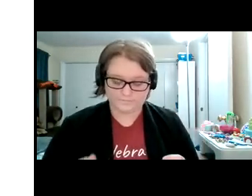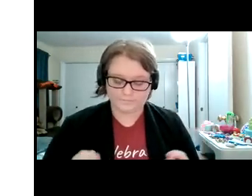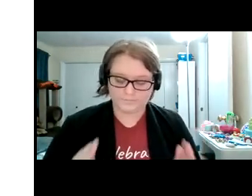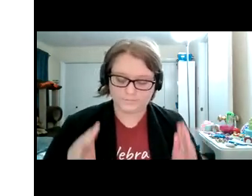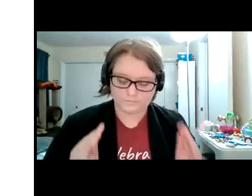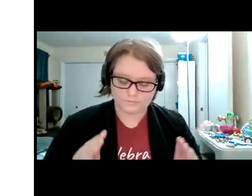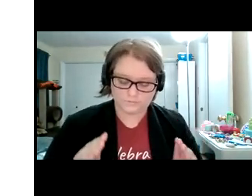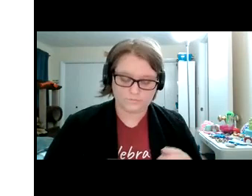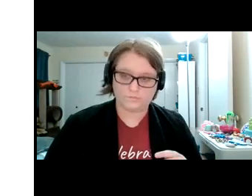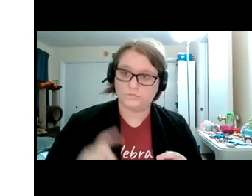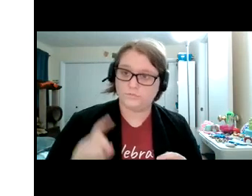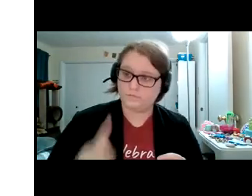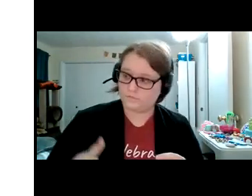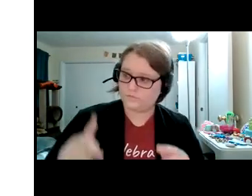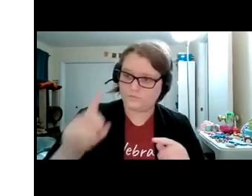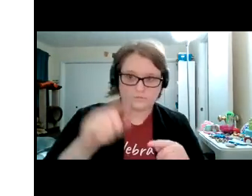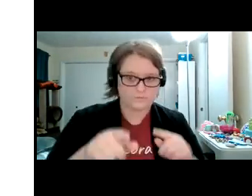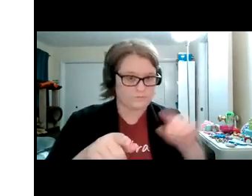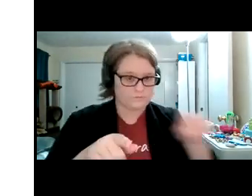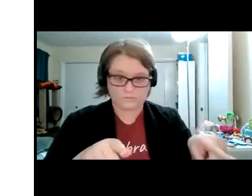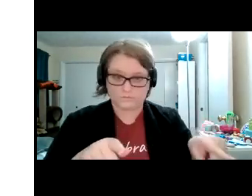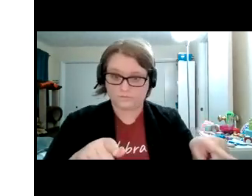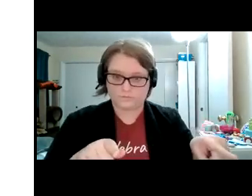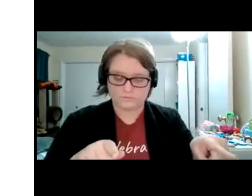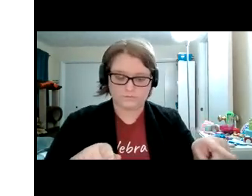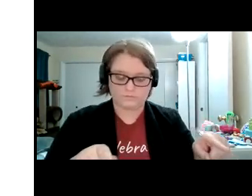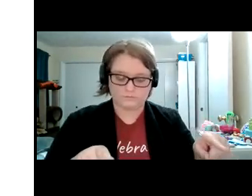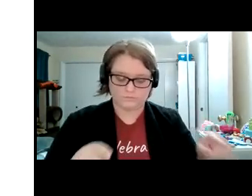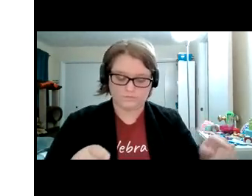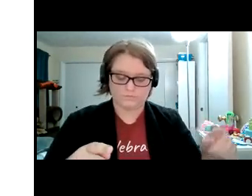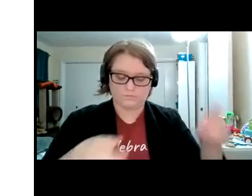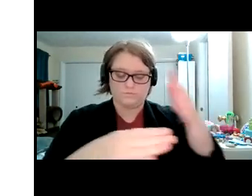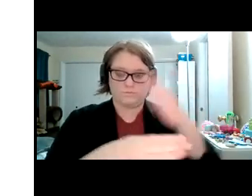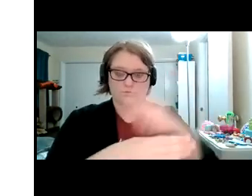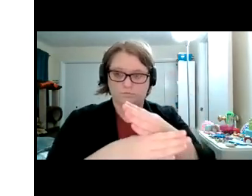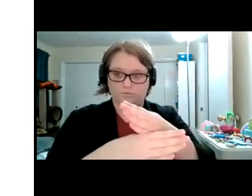and when someone is a part of more than one of those groups, those barriers become even more